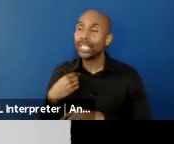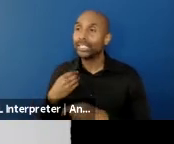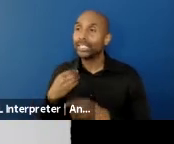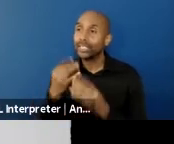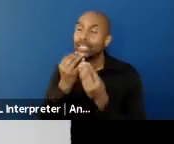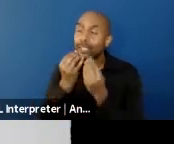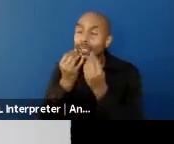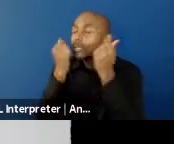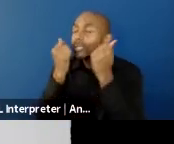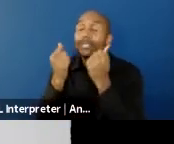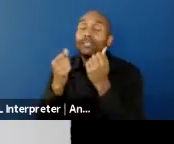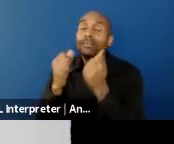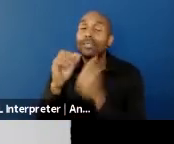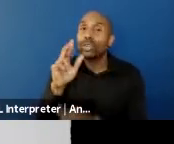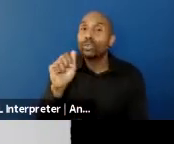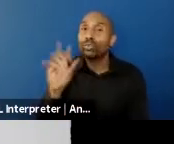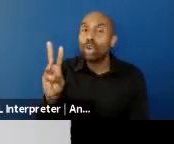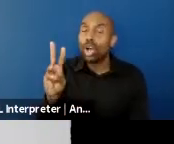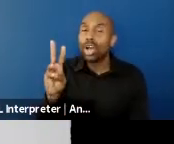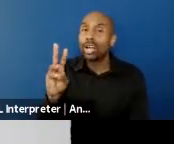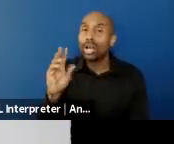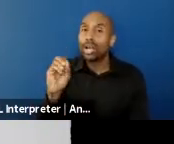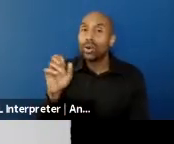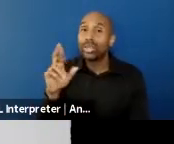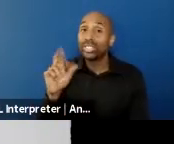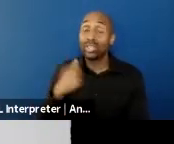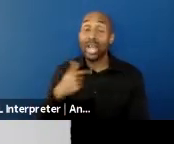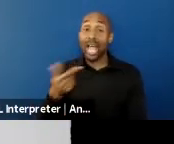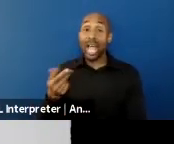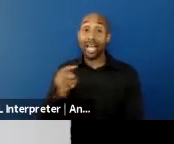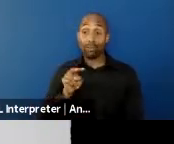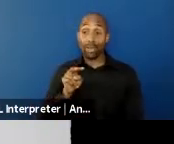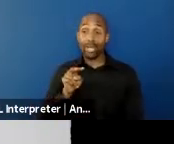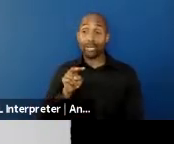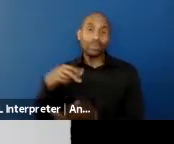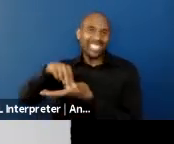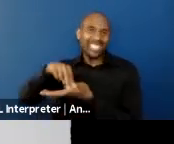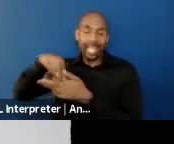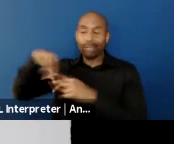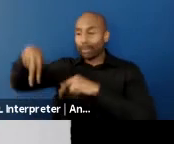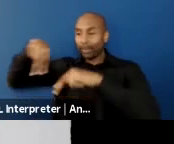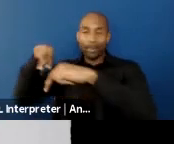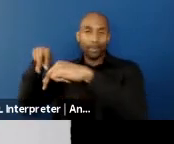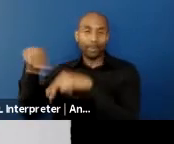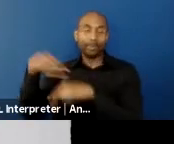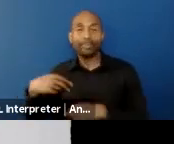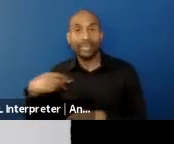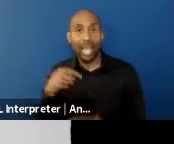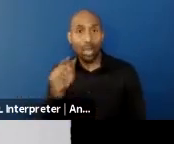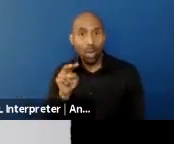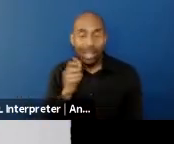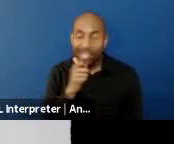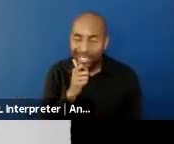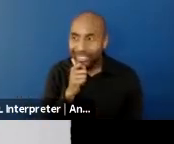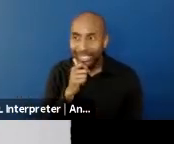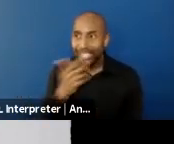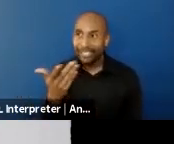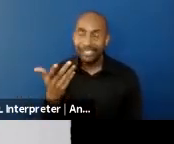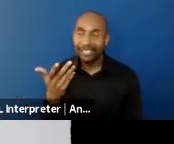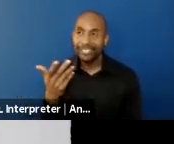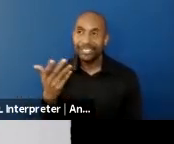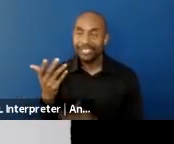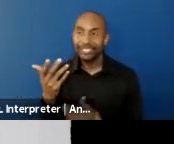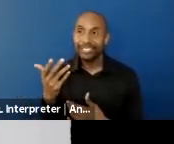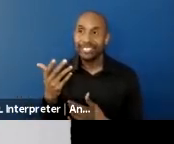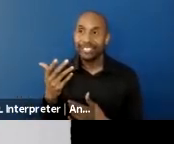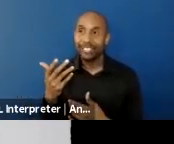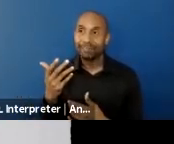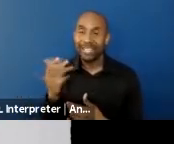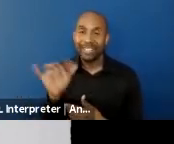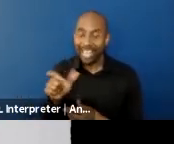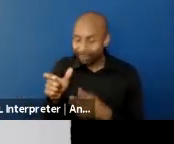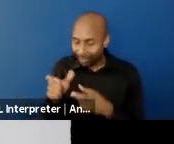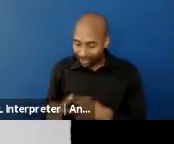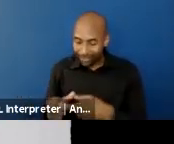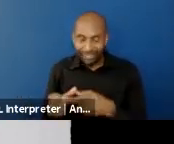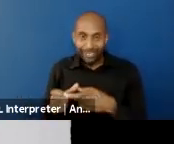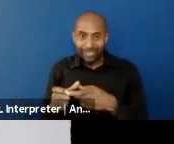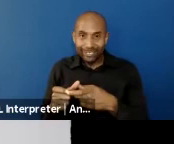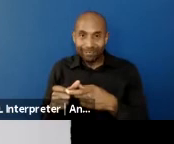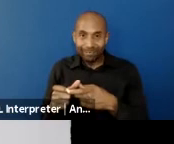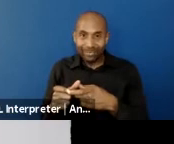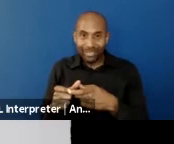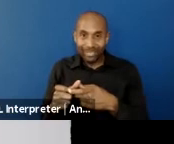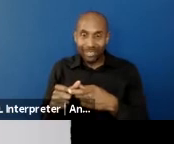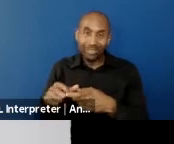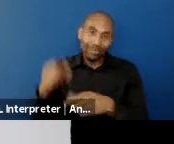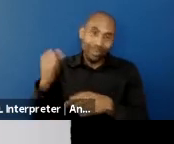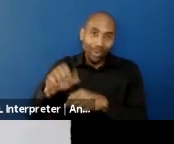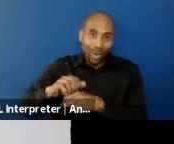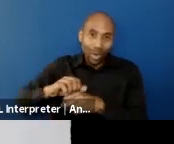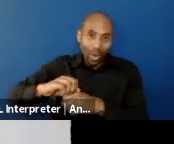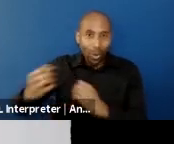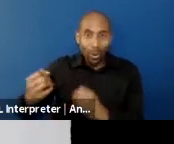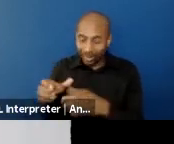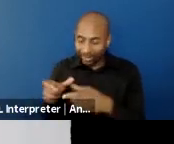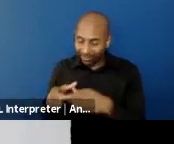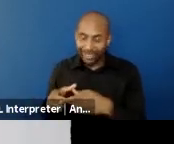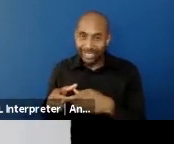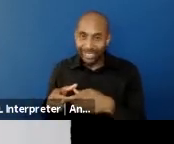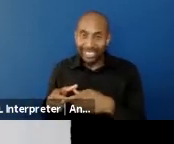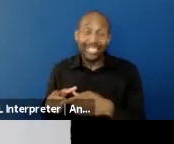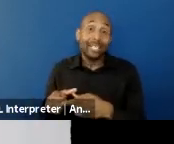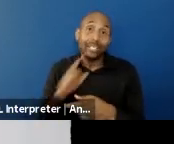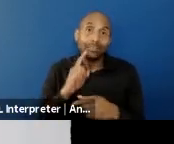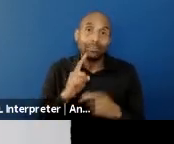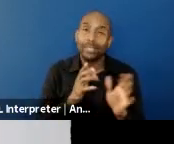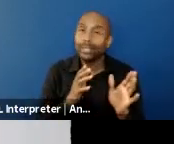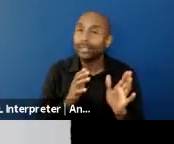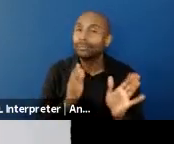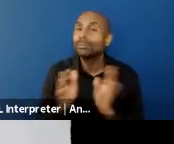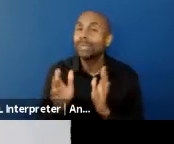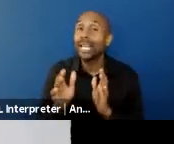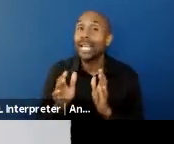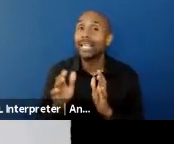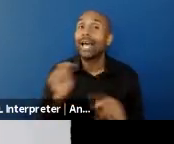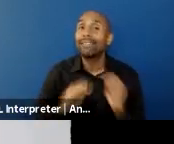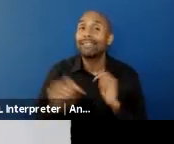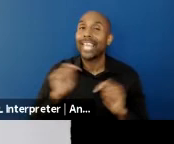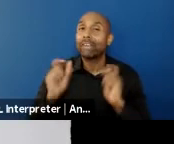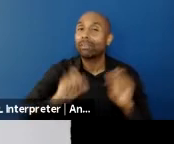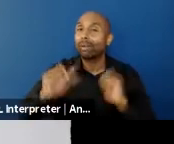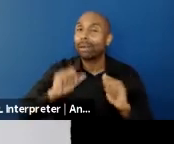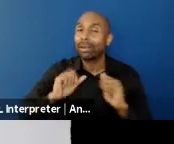I would watch the entire - a well planned out theatrical performance on how he ate the